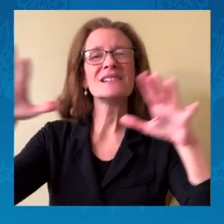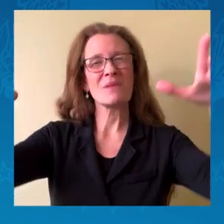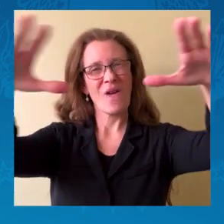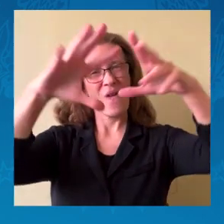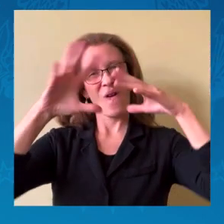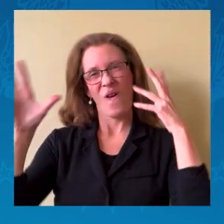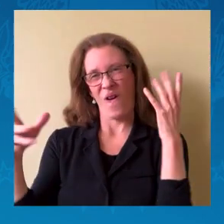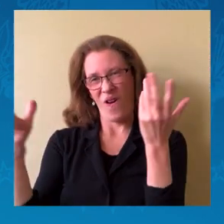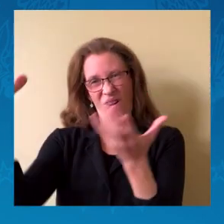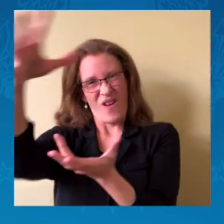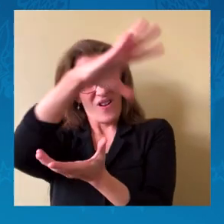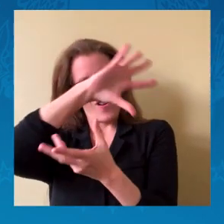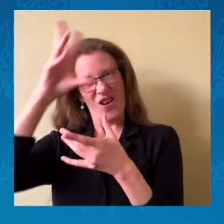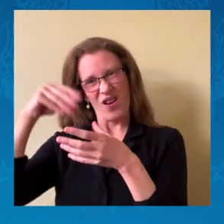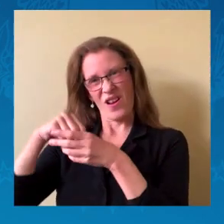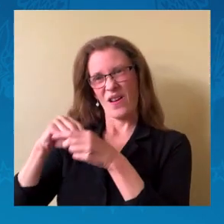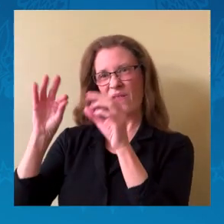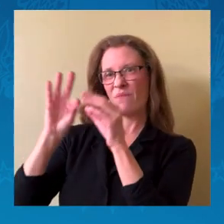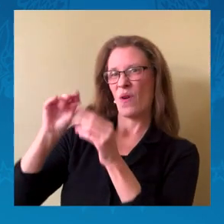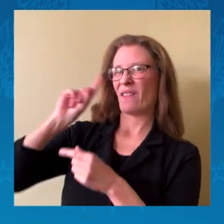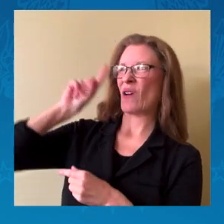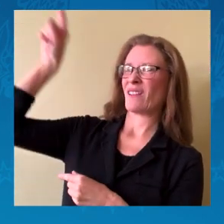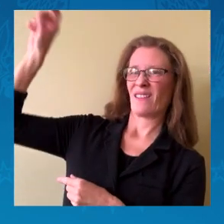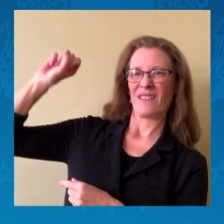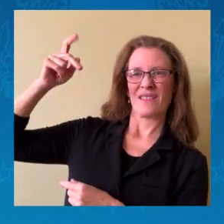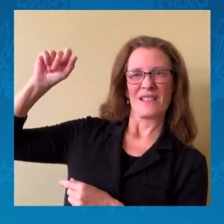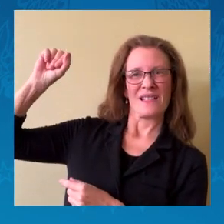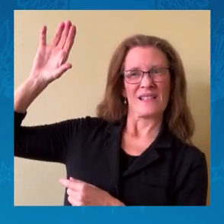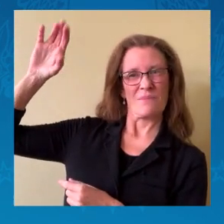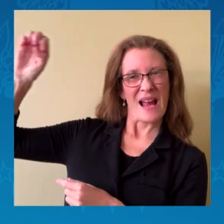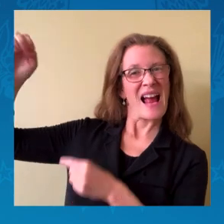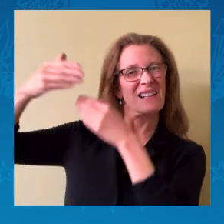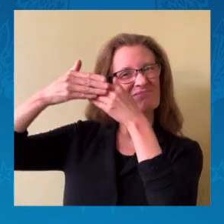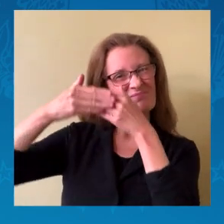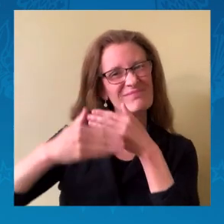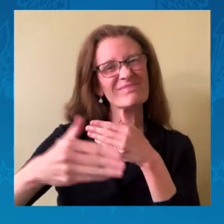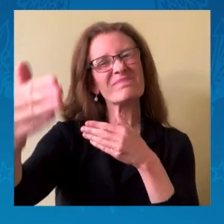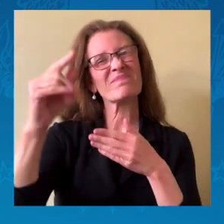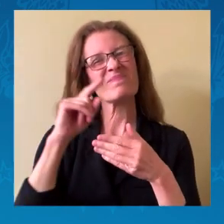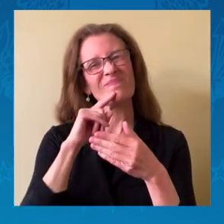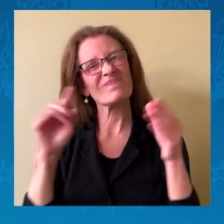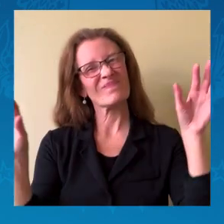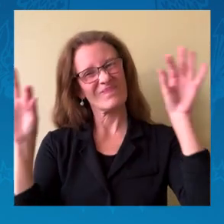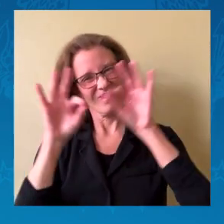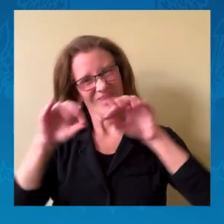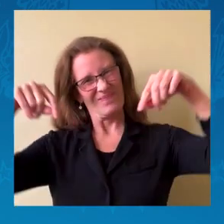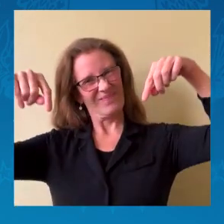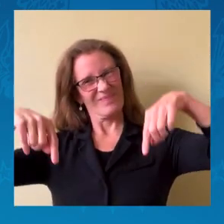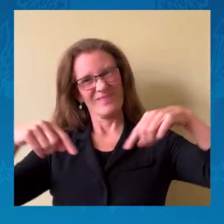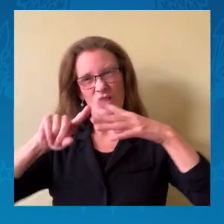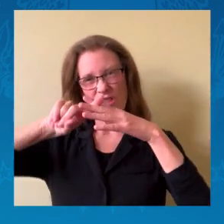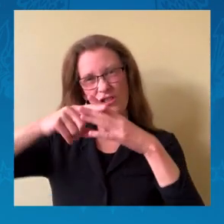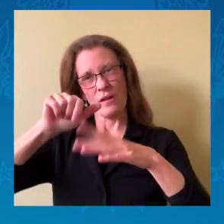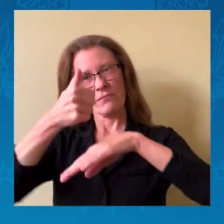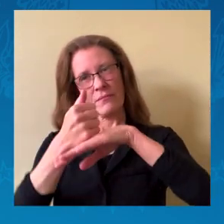we believe we will be able to make that leap between the prototype and the commercial system, which will be incredibly important